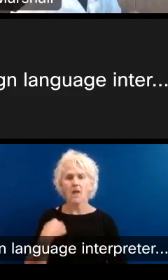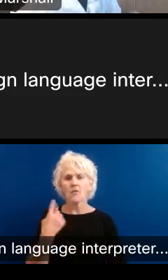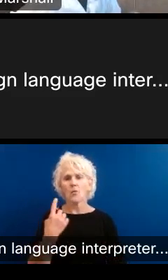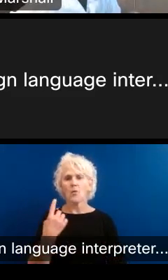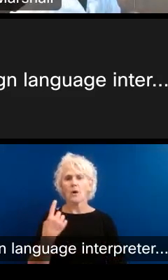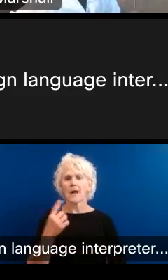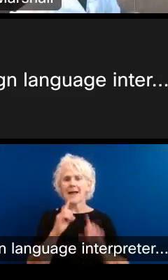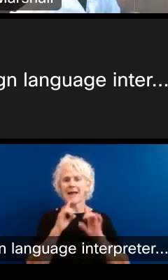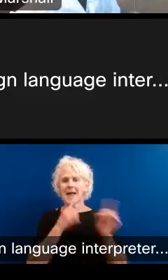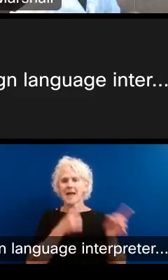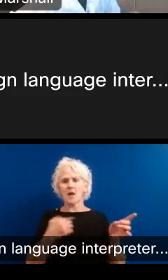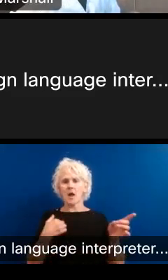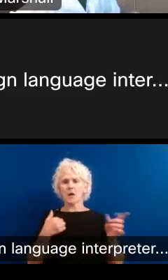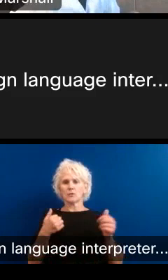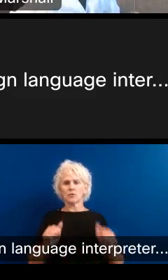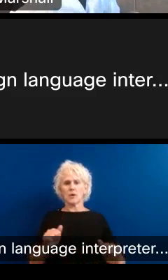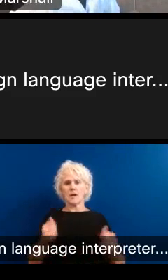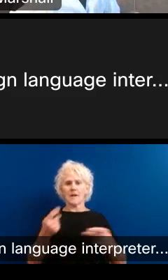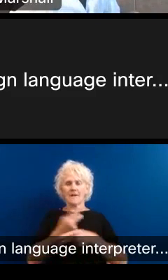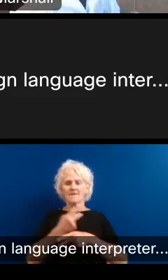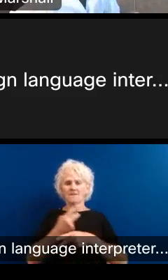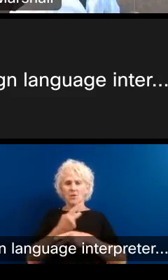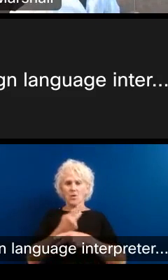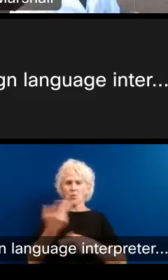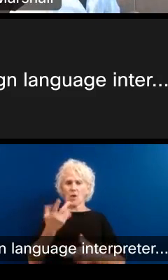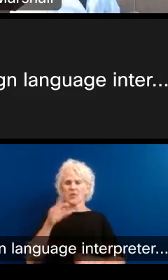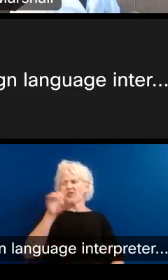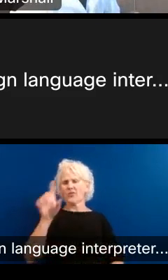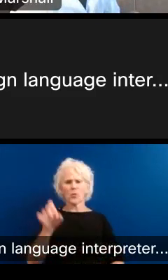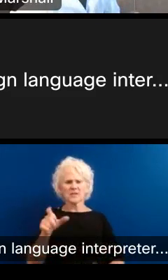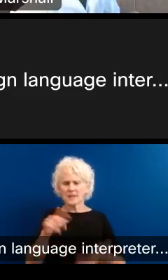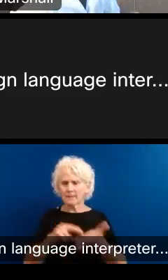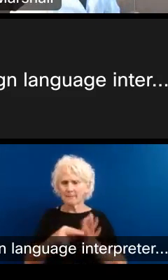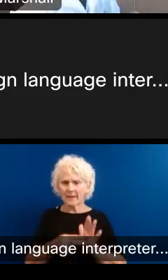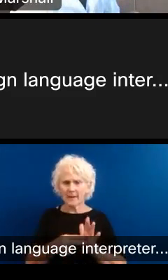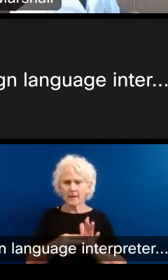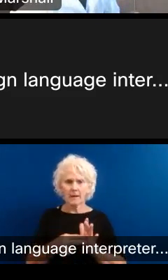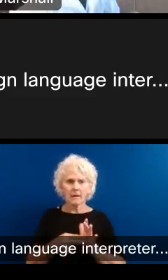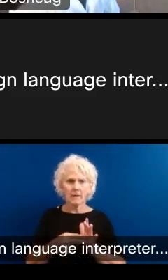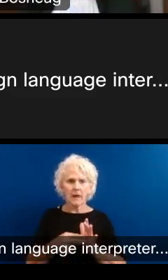out what this question meant from Melissa. - [Liz] Di, will you read the question